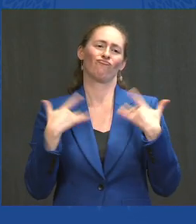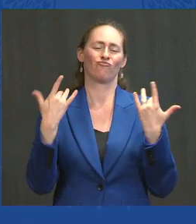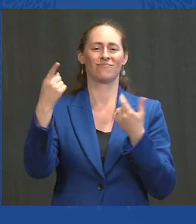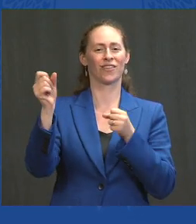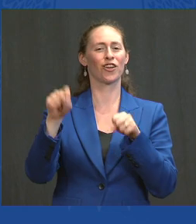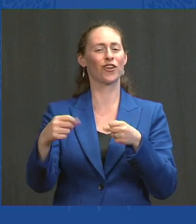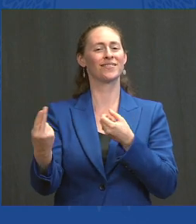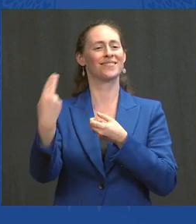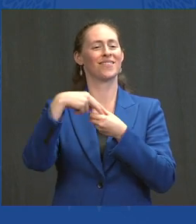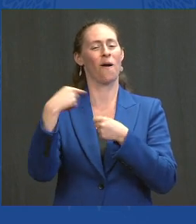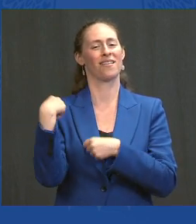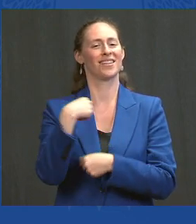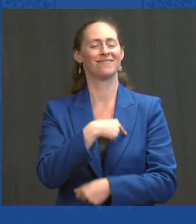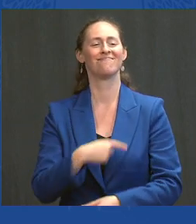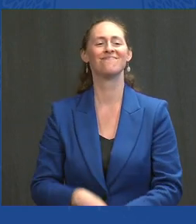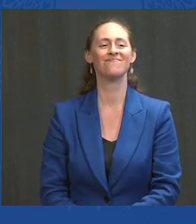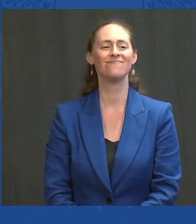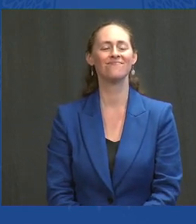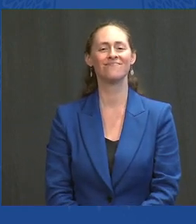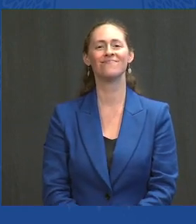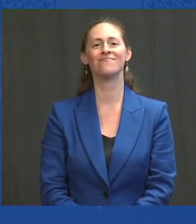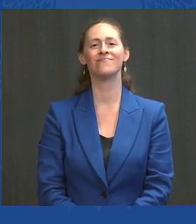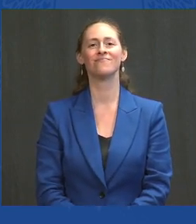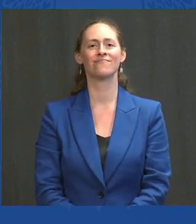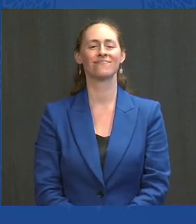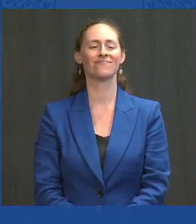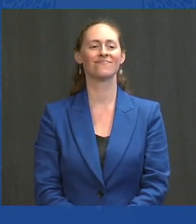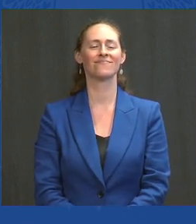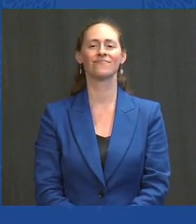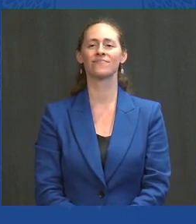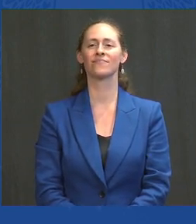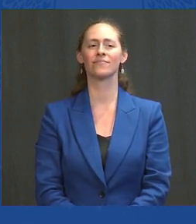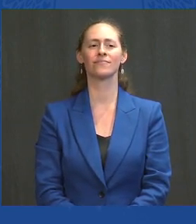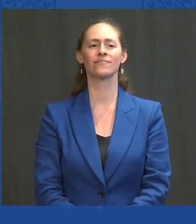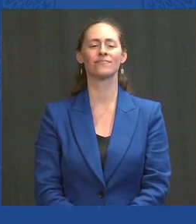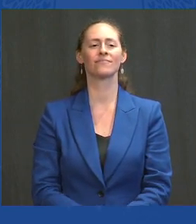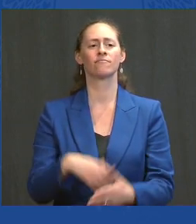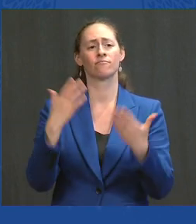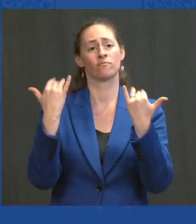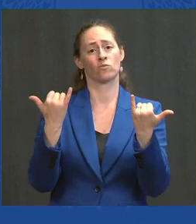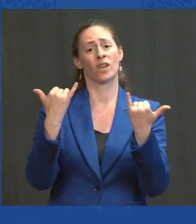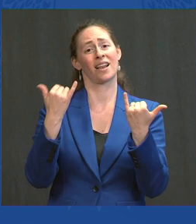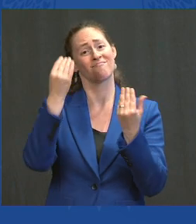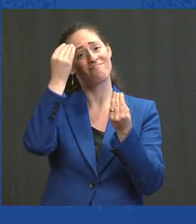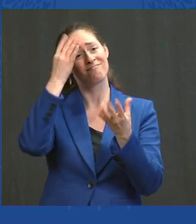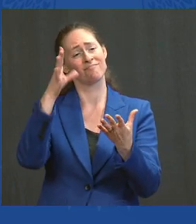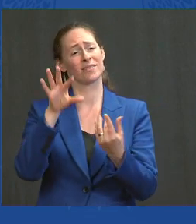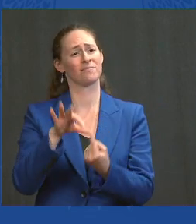Look, today -- today's special guests -- to all of you: